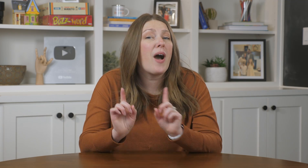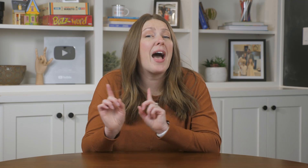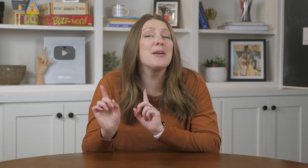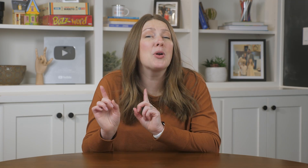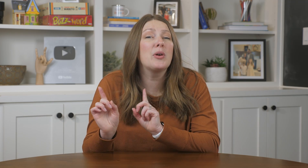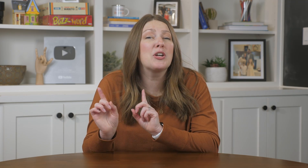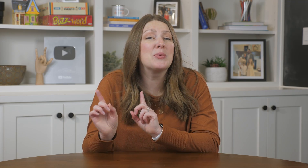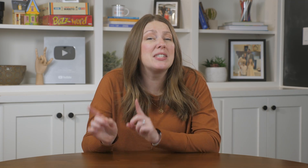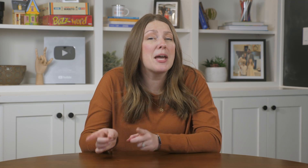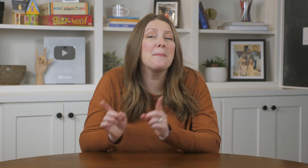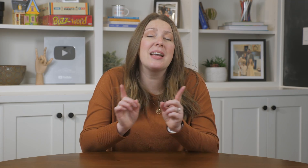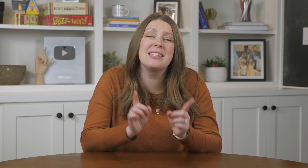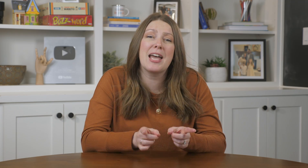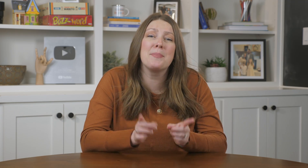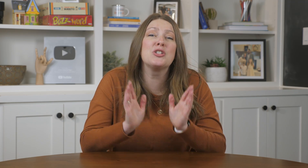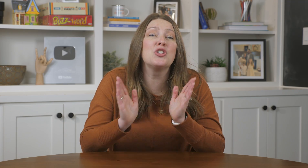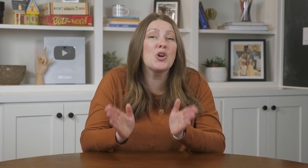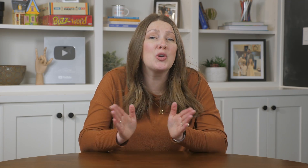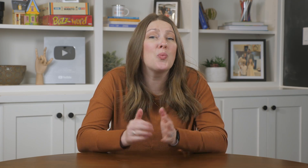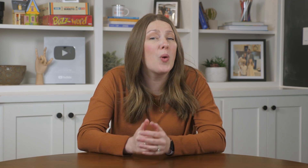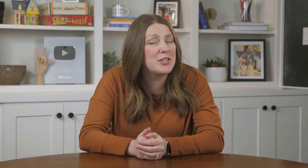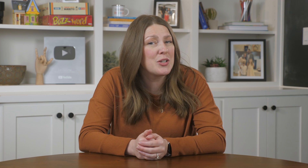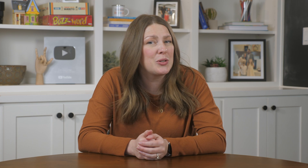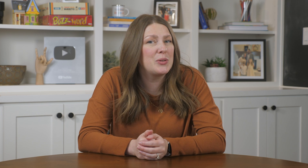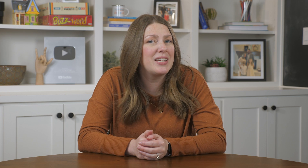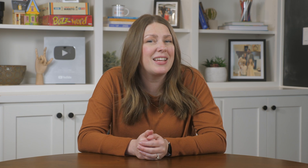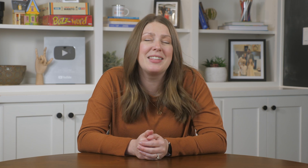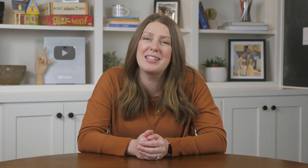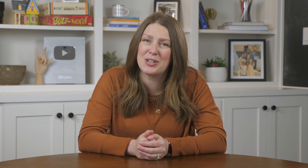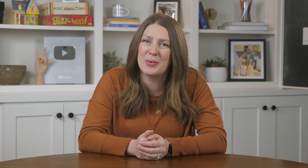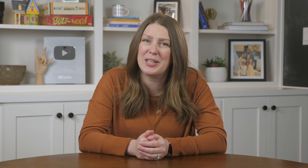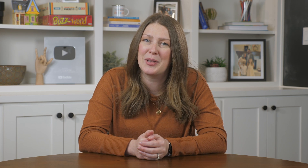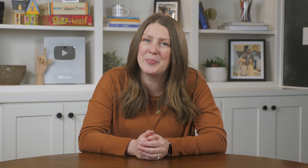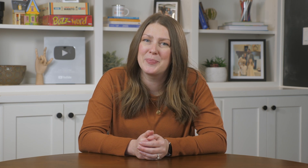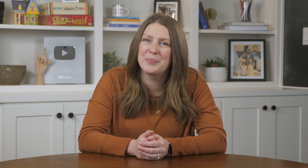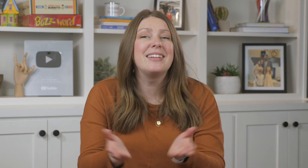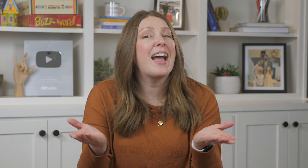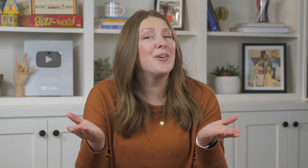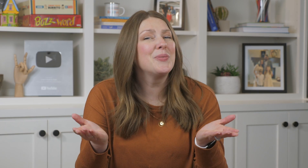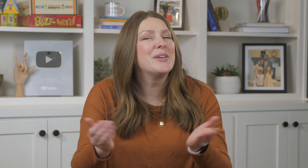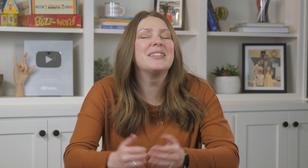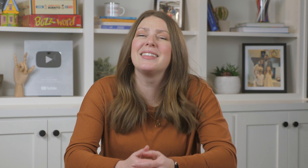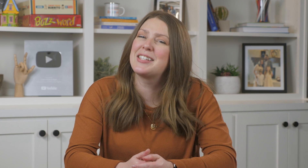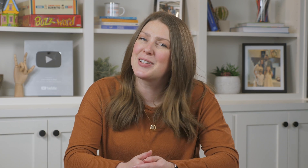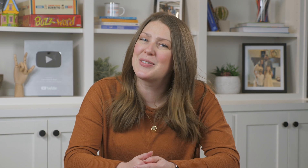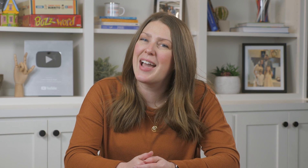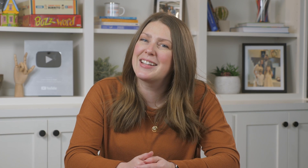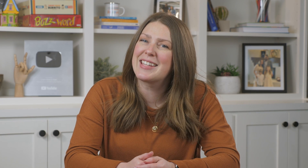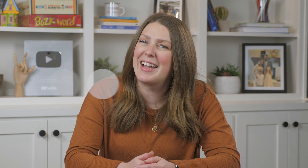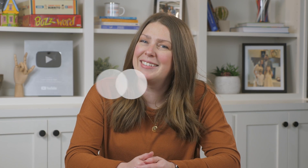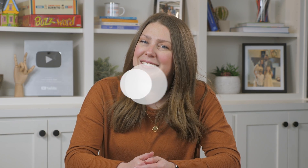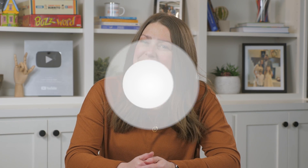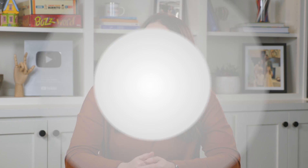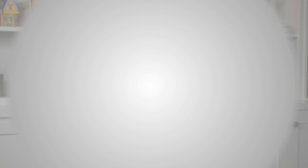I am going to go step by step to show you what's included in this curriculum. Now let's learn how to sign.